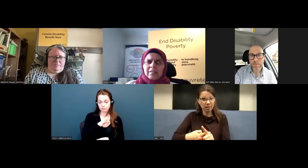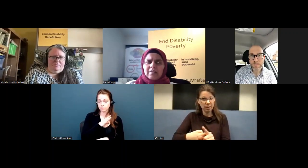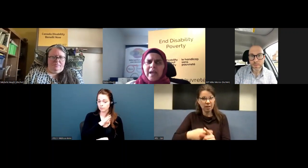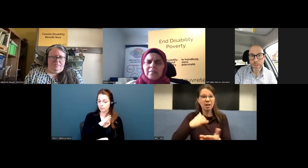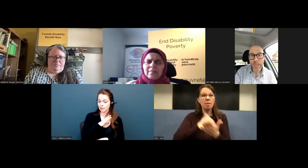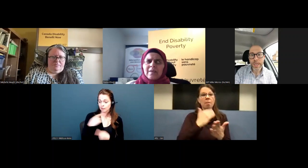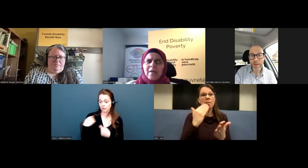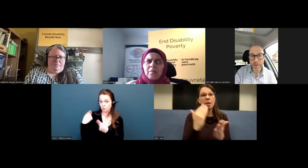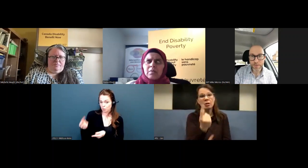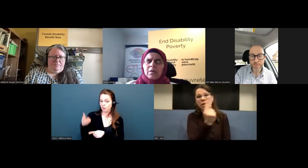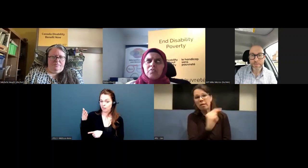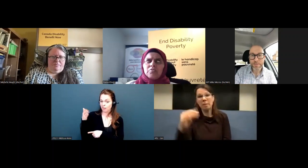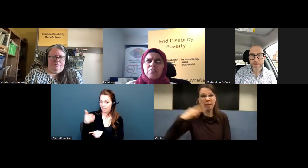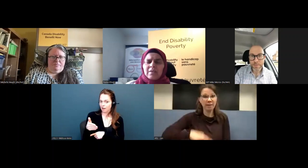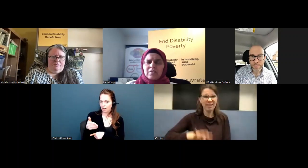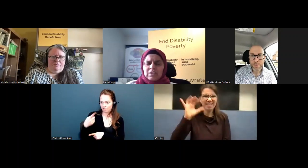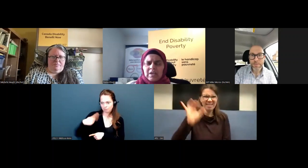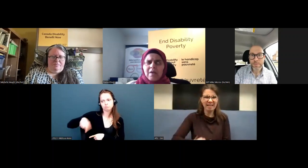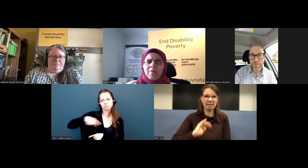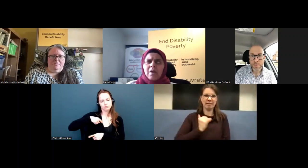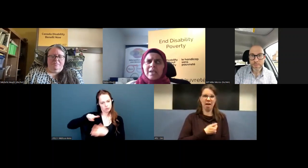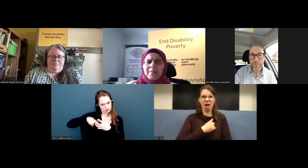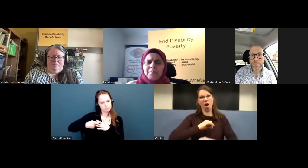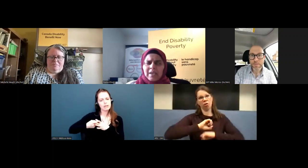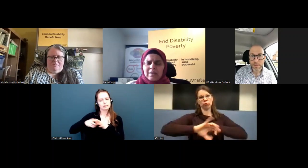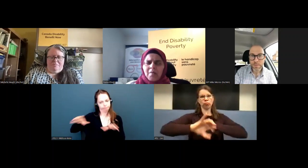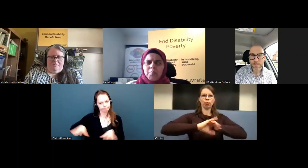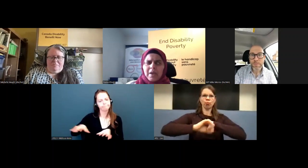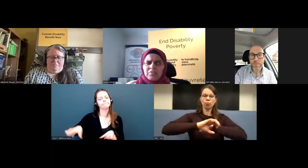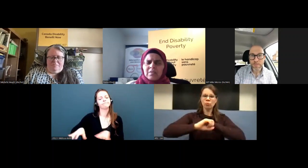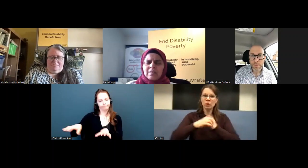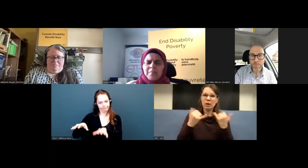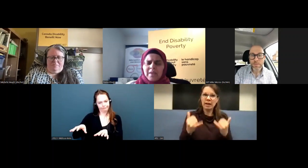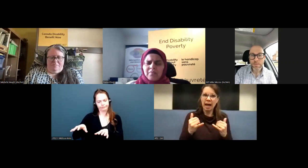THAT'S OUR STRATEGY NOW, OUR CAMPAIGN NOW: BUDGET THE BENEFIT.